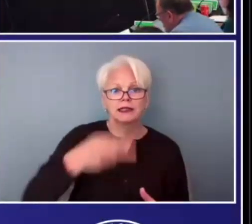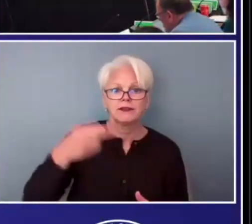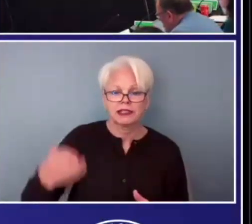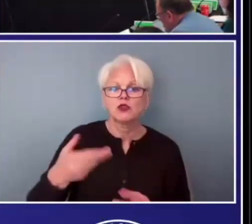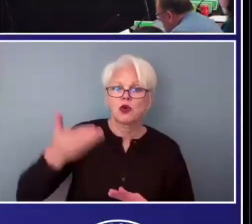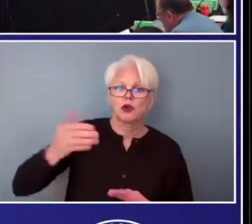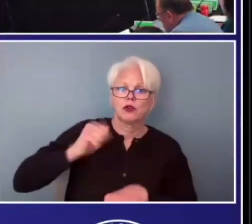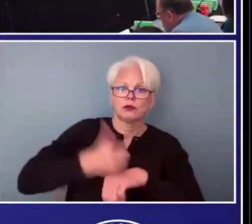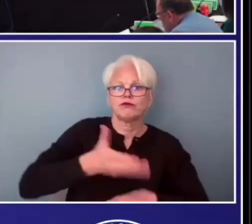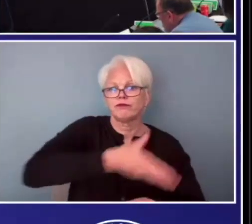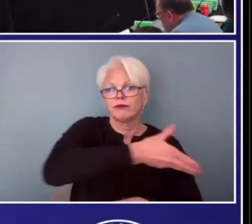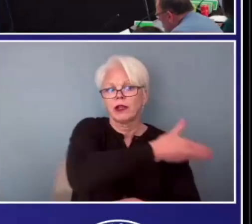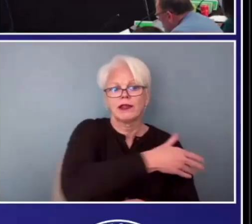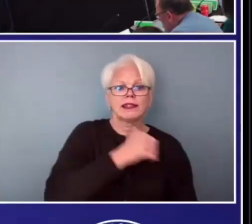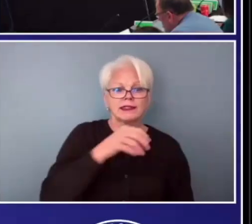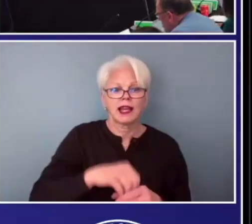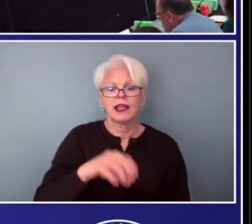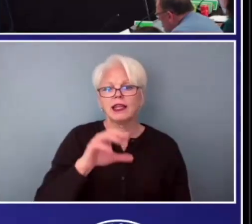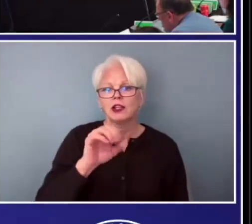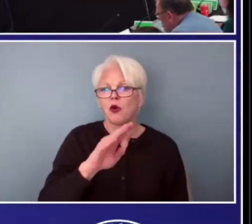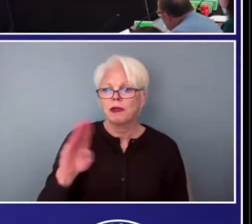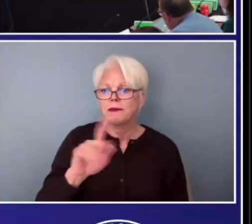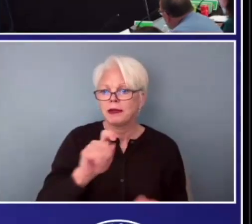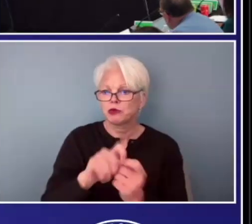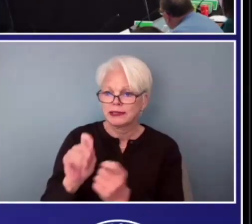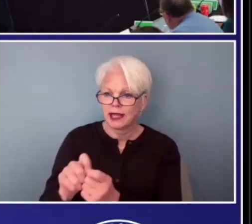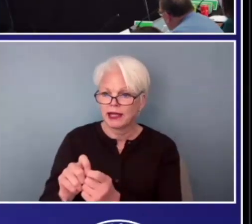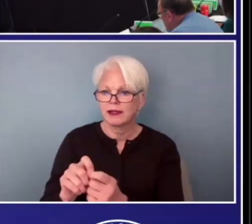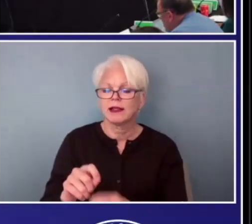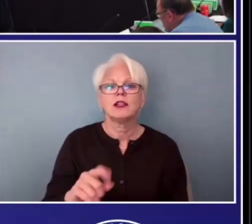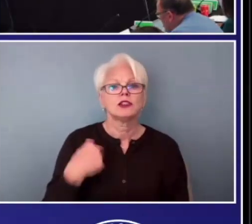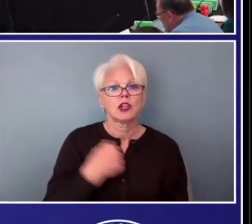is not in OBBB precisely, so we are -- we heard you and we've given